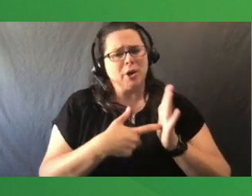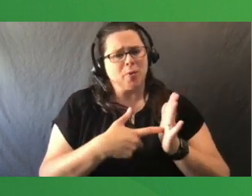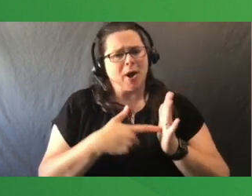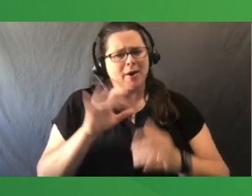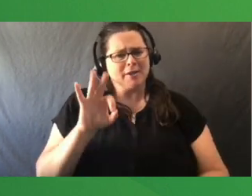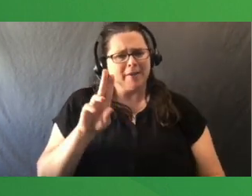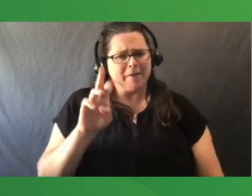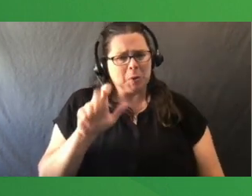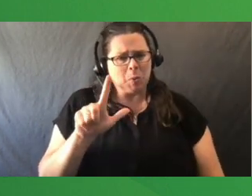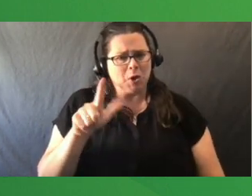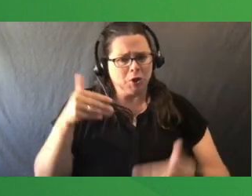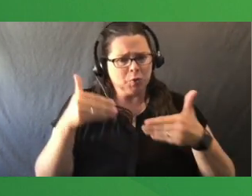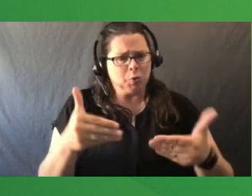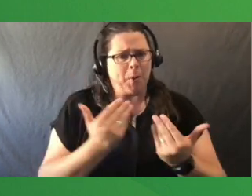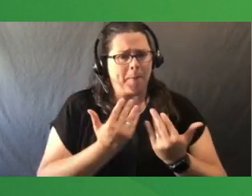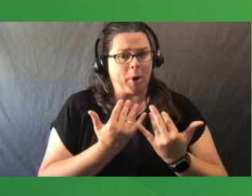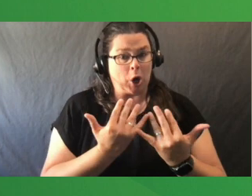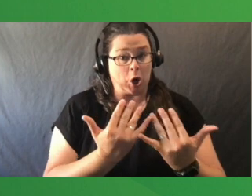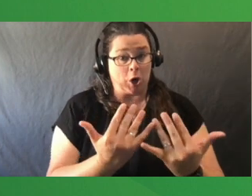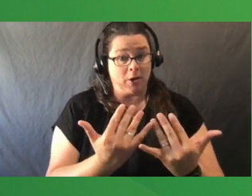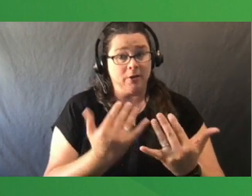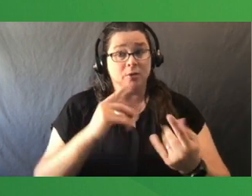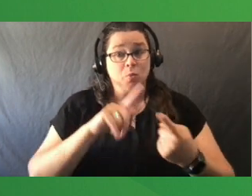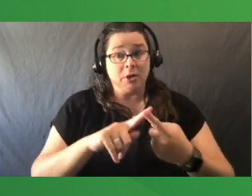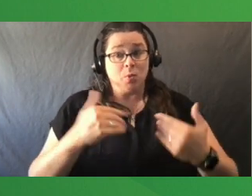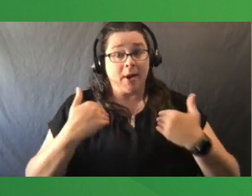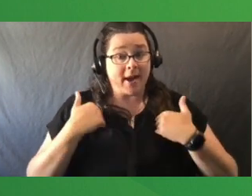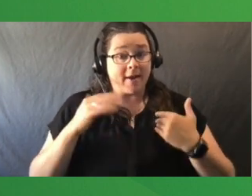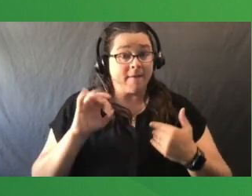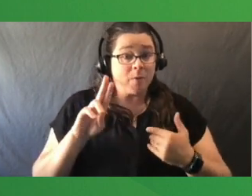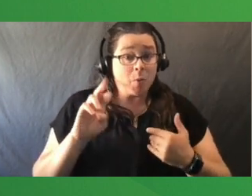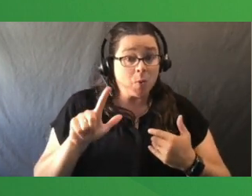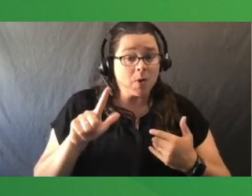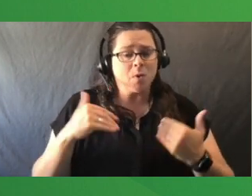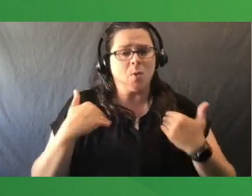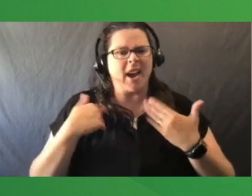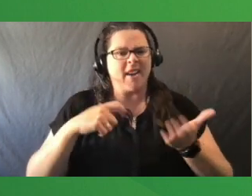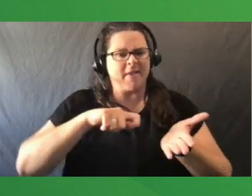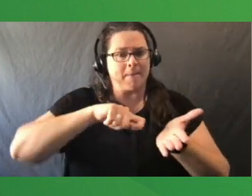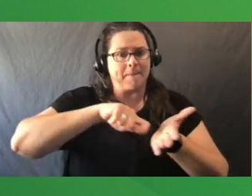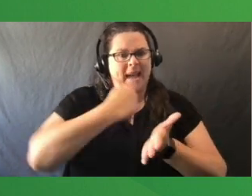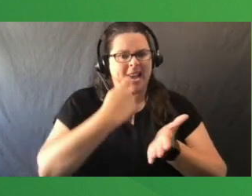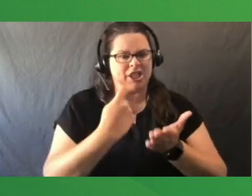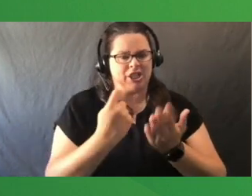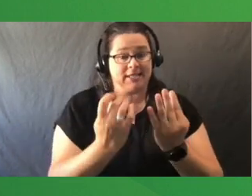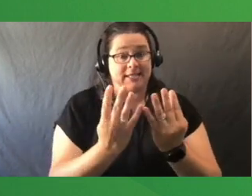So when you have fuel, when you have those matches all in a line, the fire burns, right?